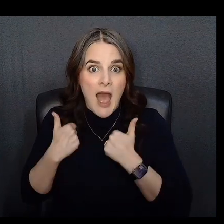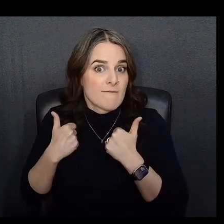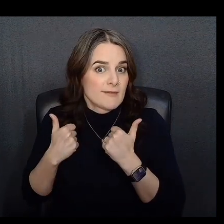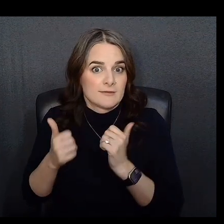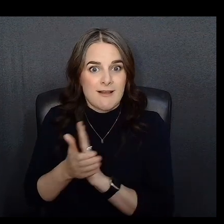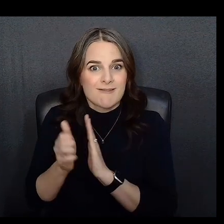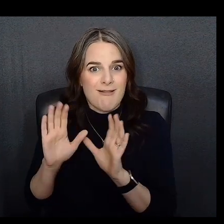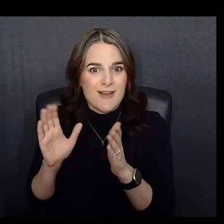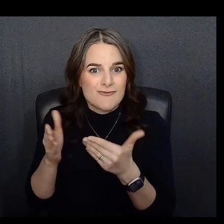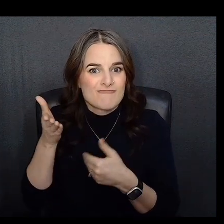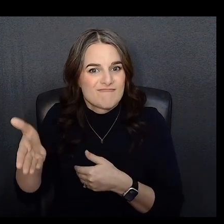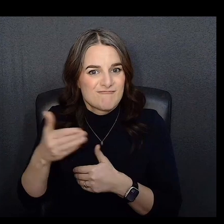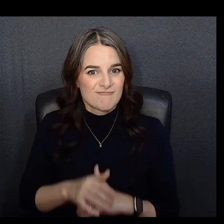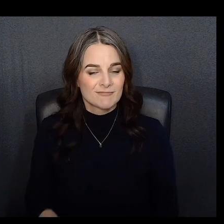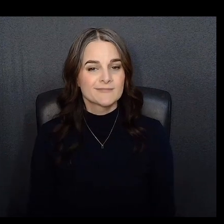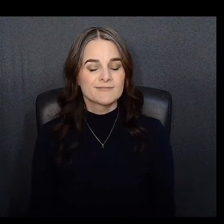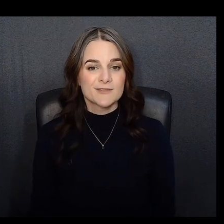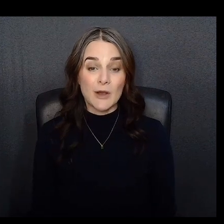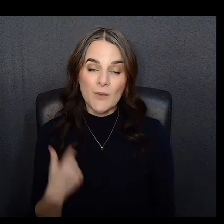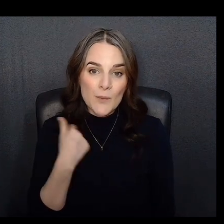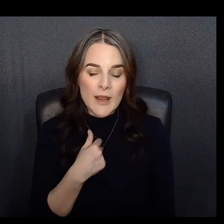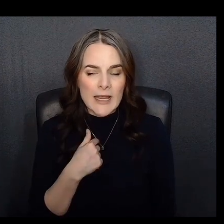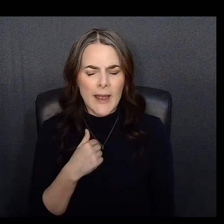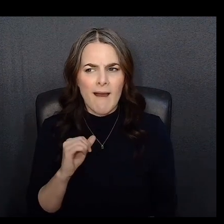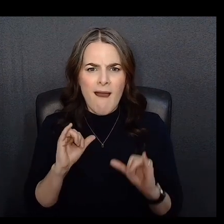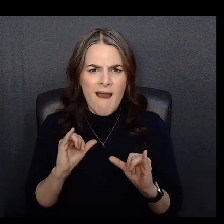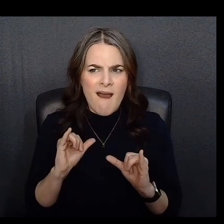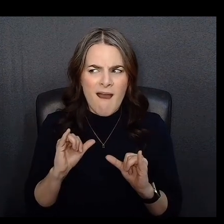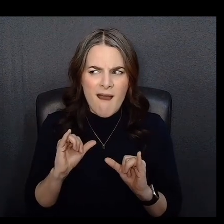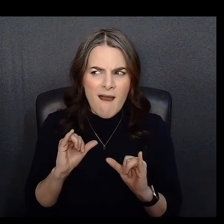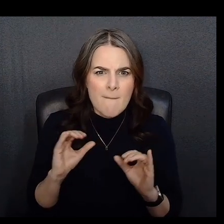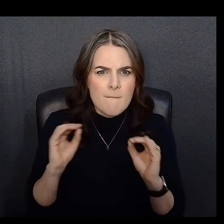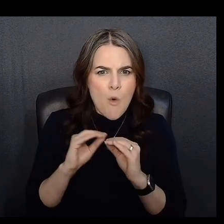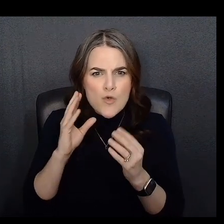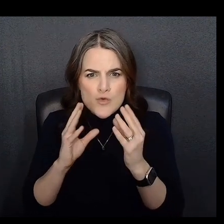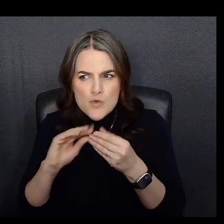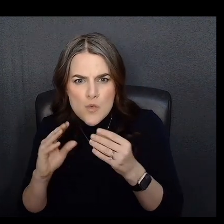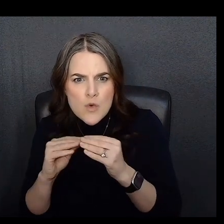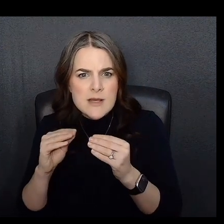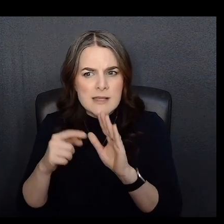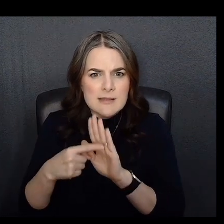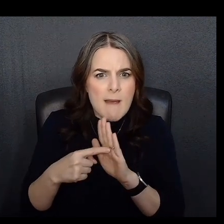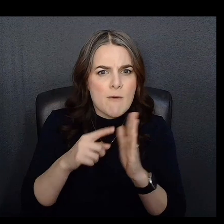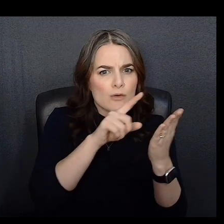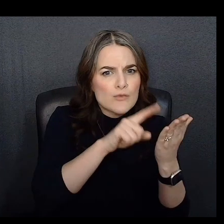And we look at the research and taking more stories and examples from more students, content is really